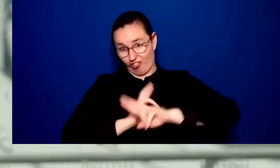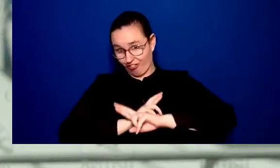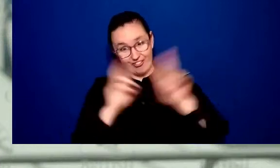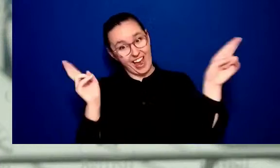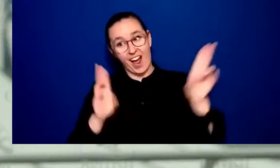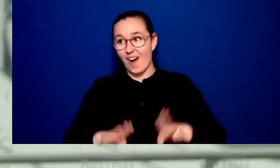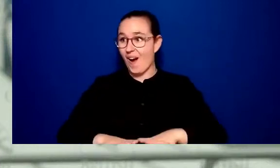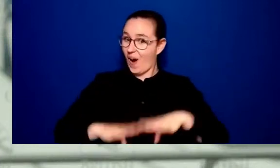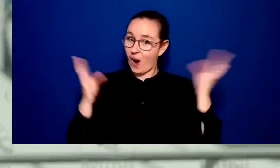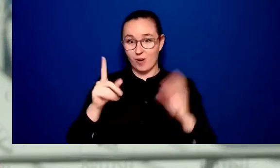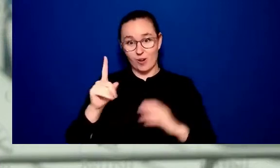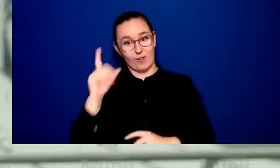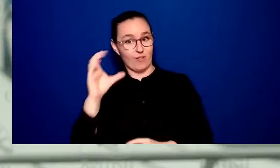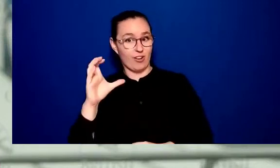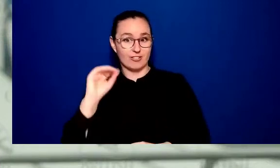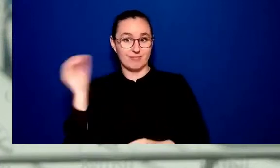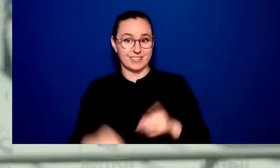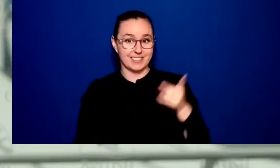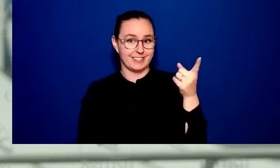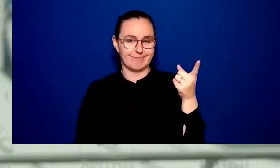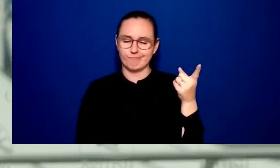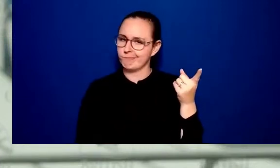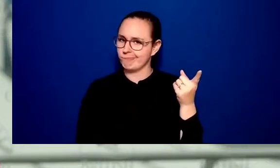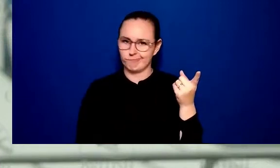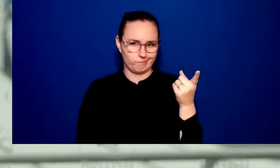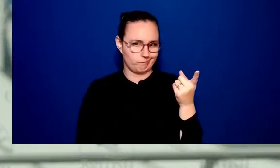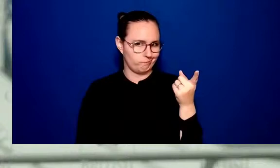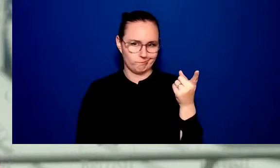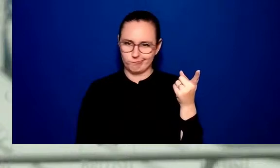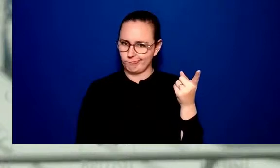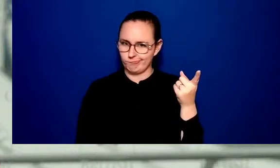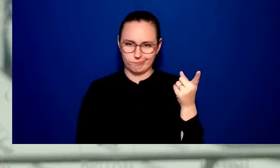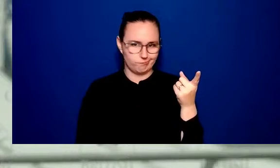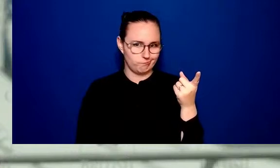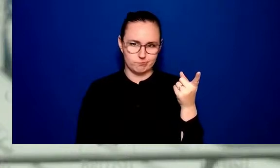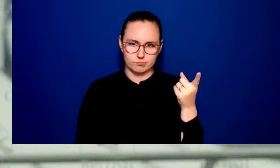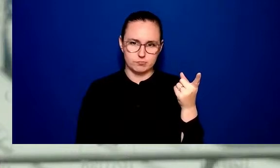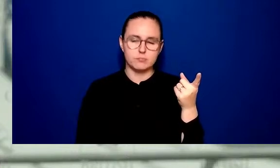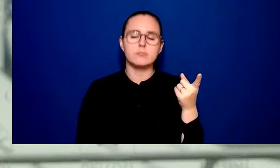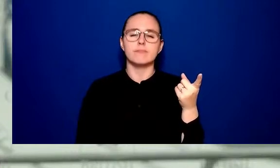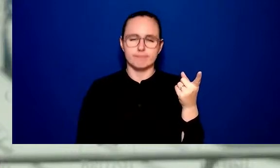I know that people. Need to have some time to plan but we